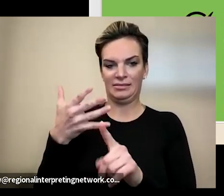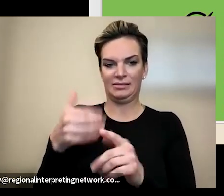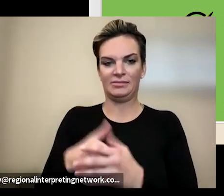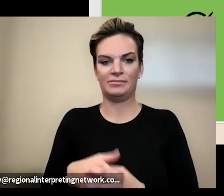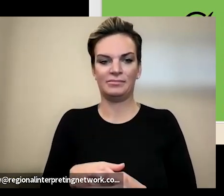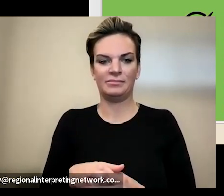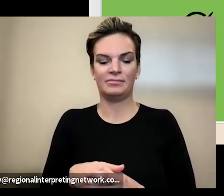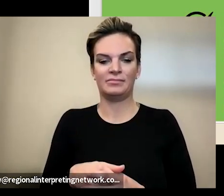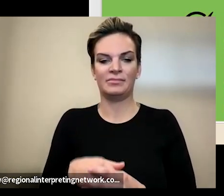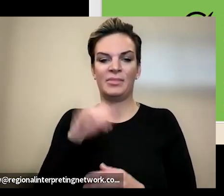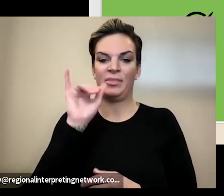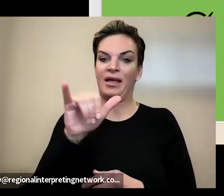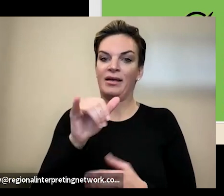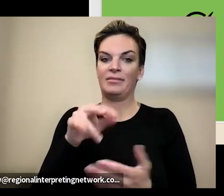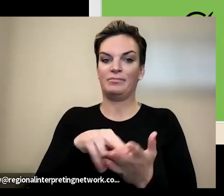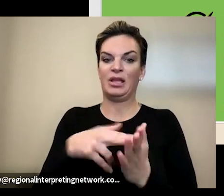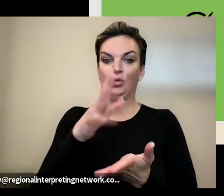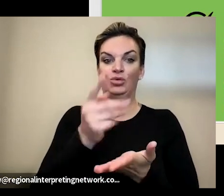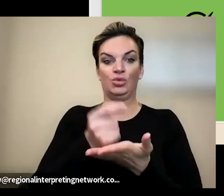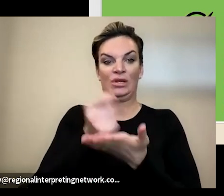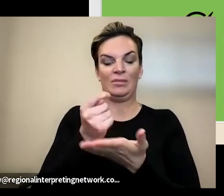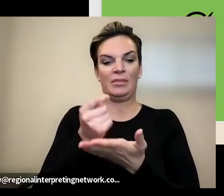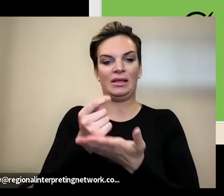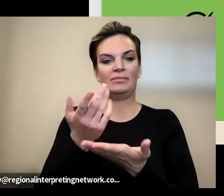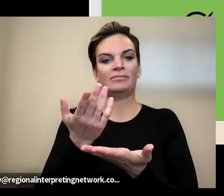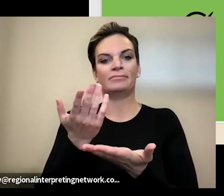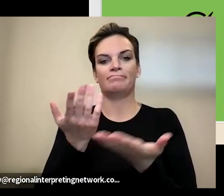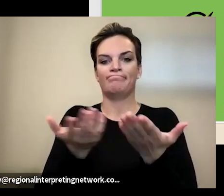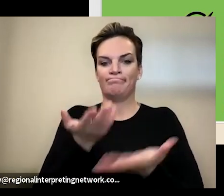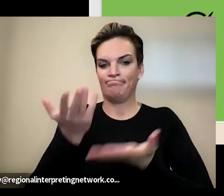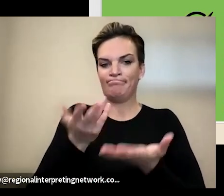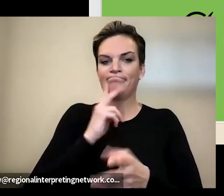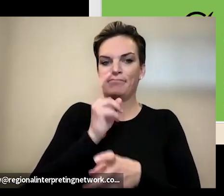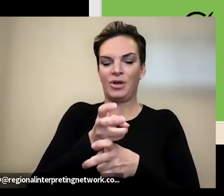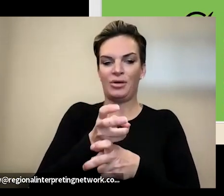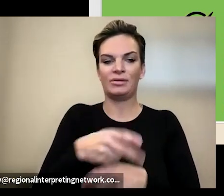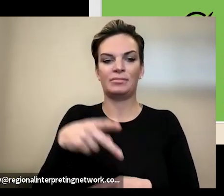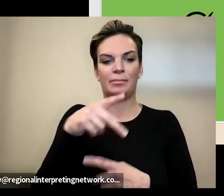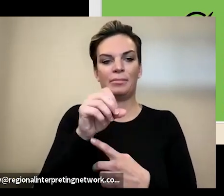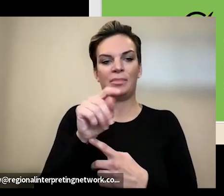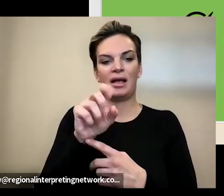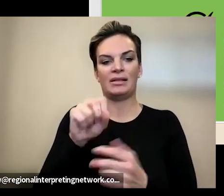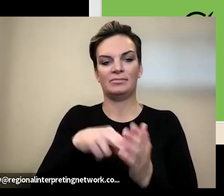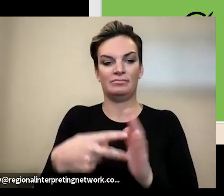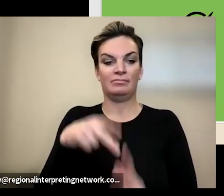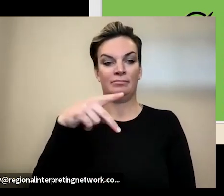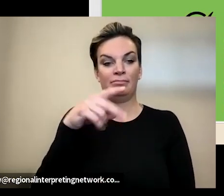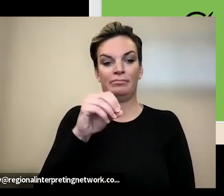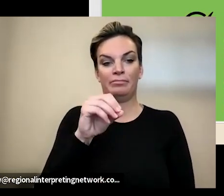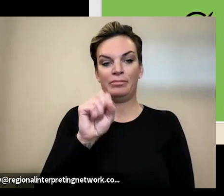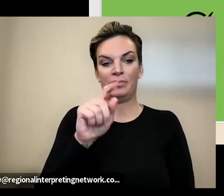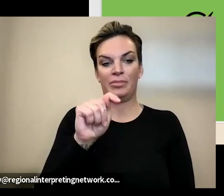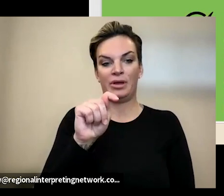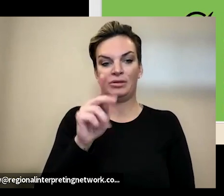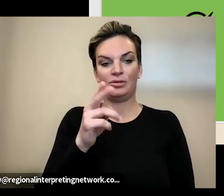that we can receive, as well. POTS stands for postural orthostatic tachycardia syndrome, which is